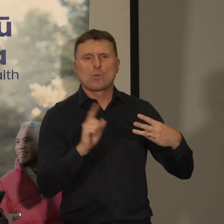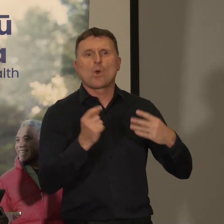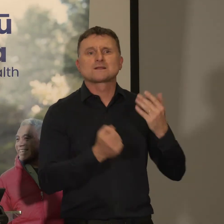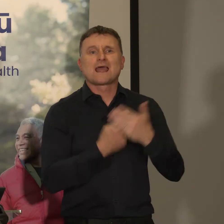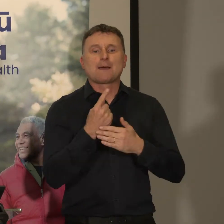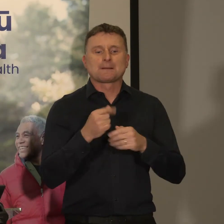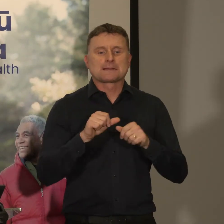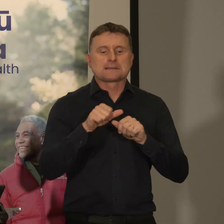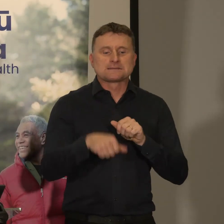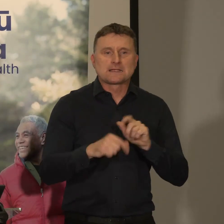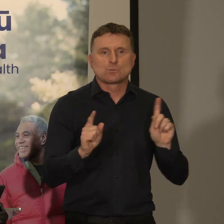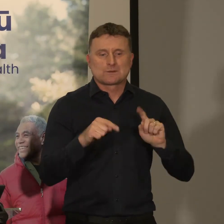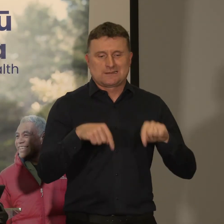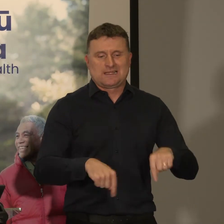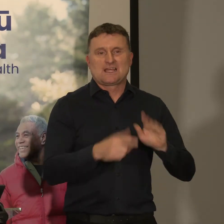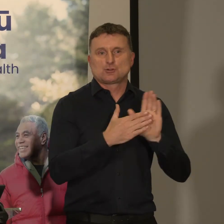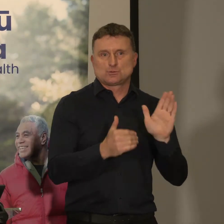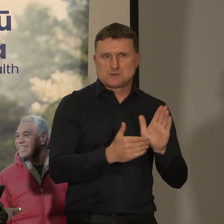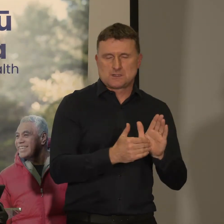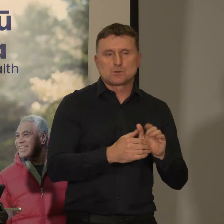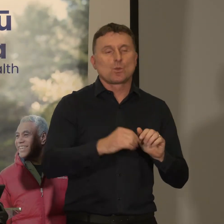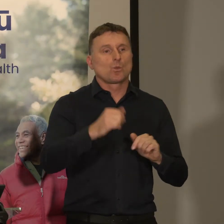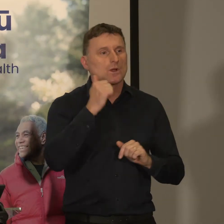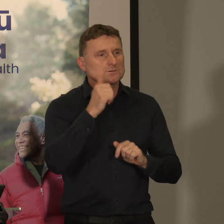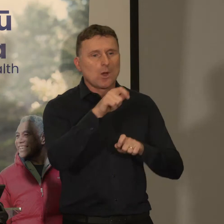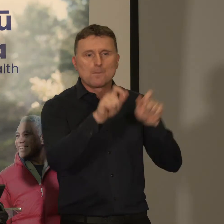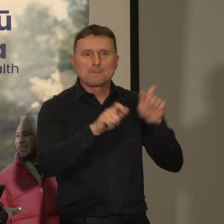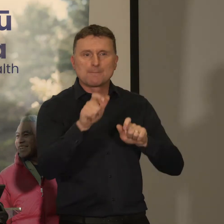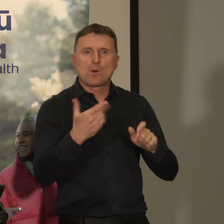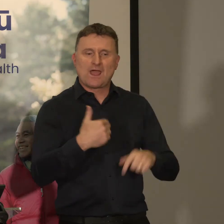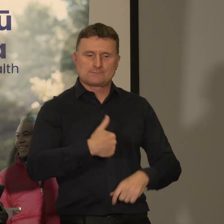dictate where things go next for Aotearoa. Waning